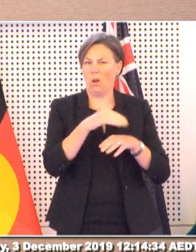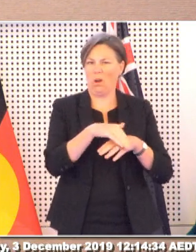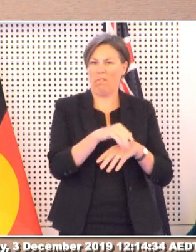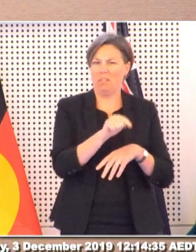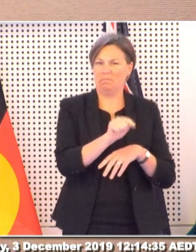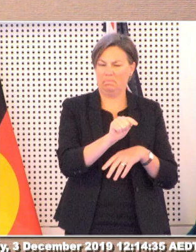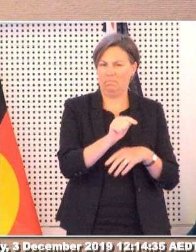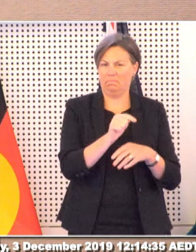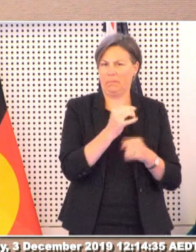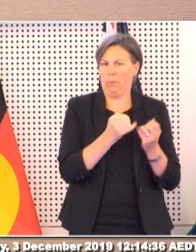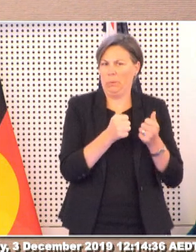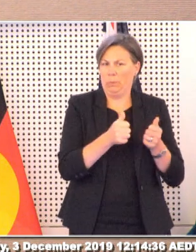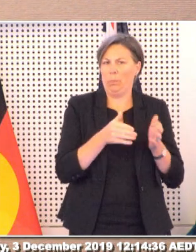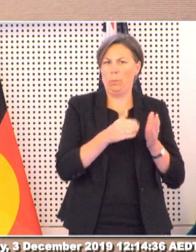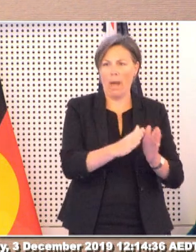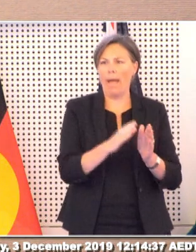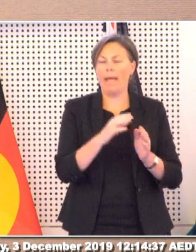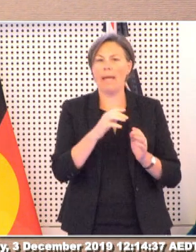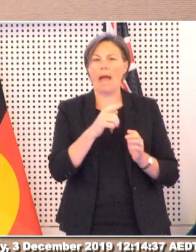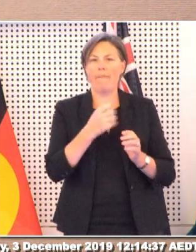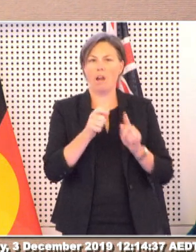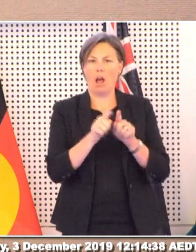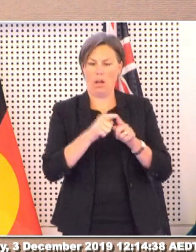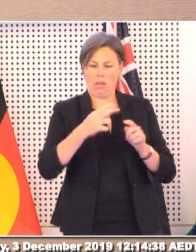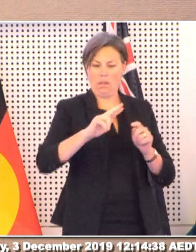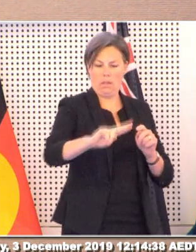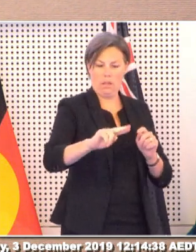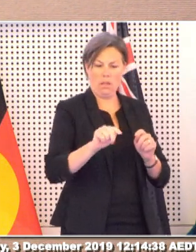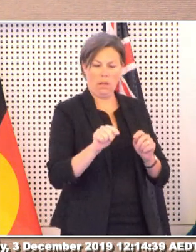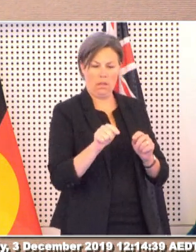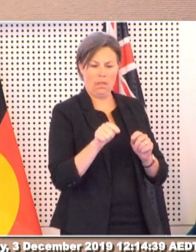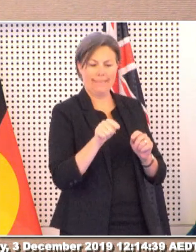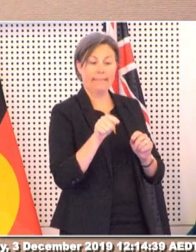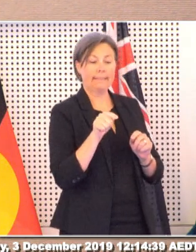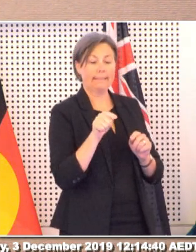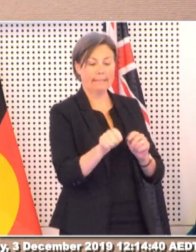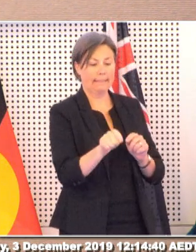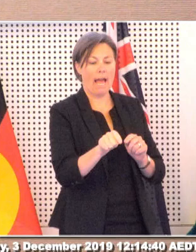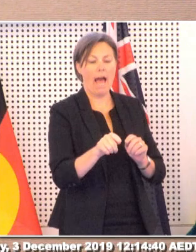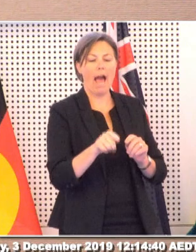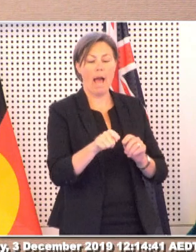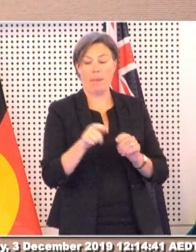that people are categorised as somehow fit for treatment, that’s not acceptable for other people.